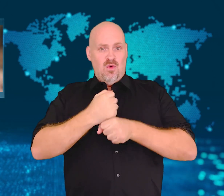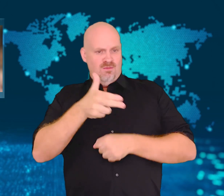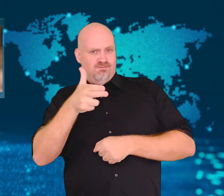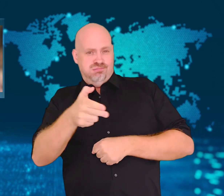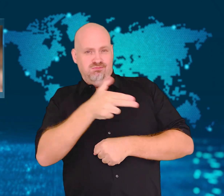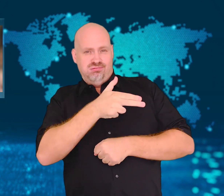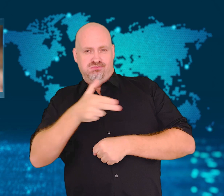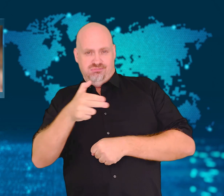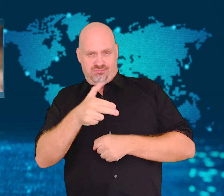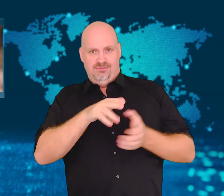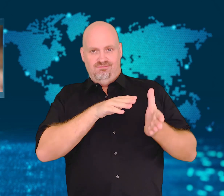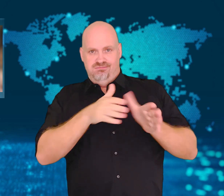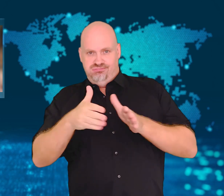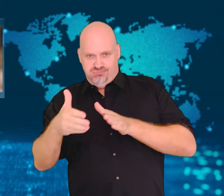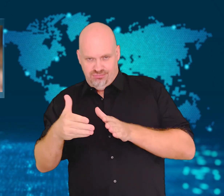the door was locked.